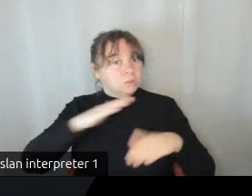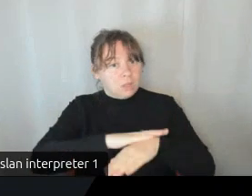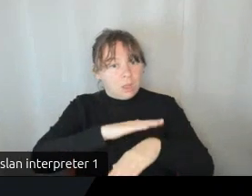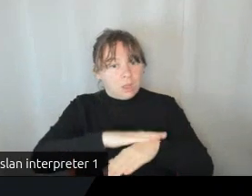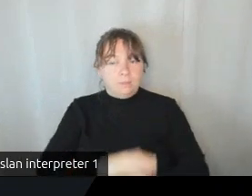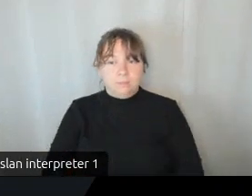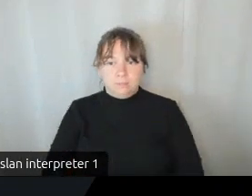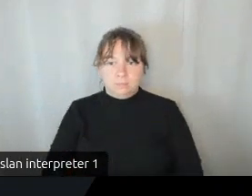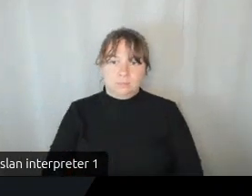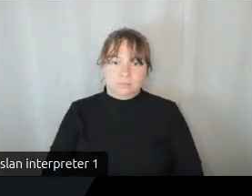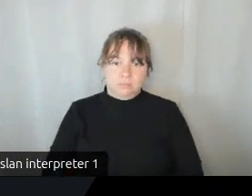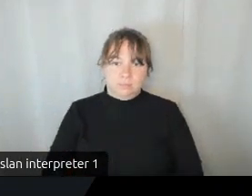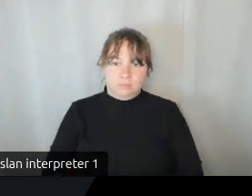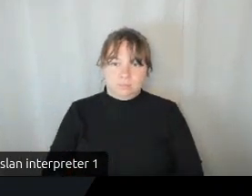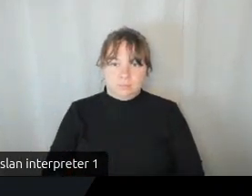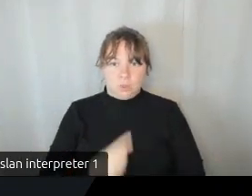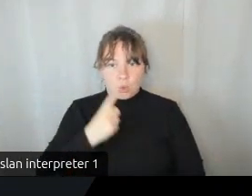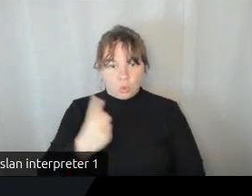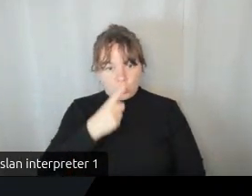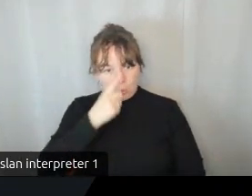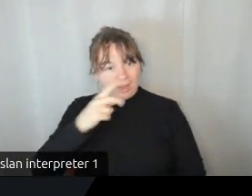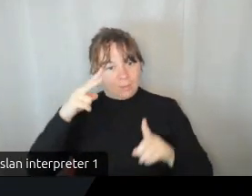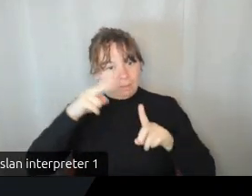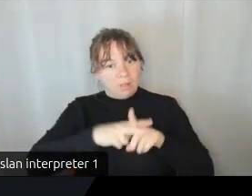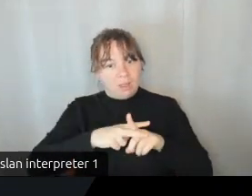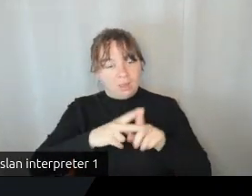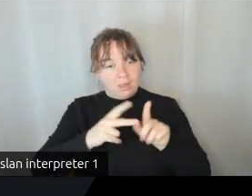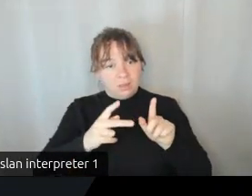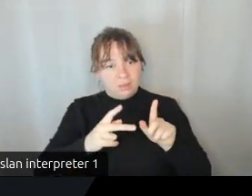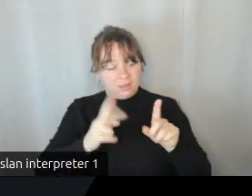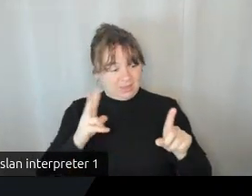So who can apply to change the order? An application to vary can be made by the police